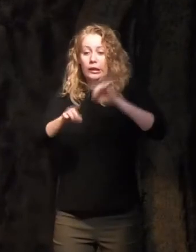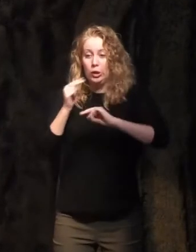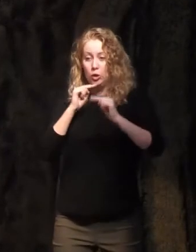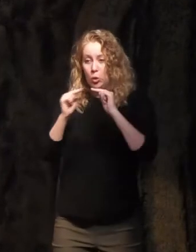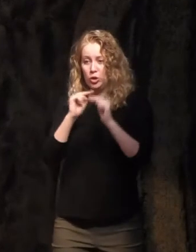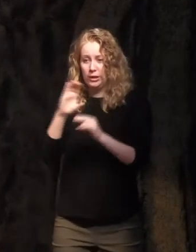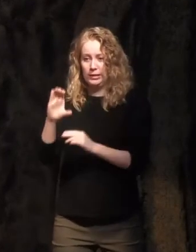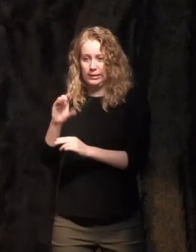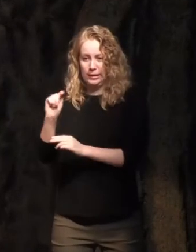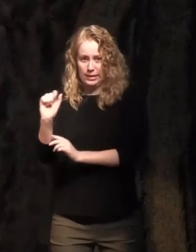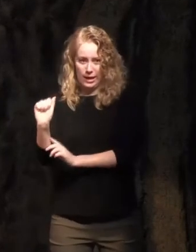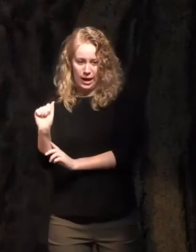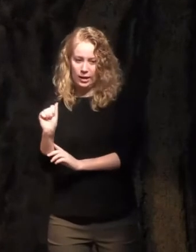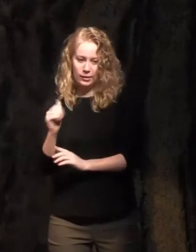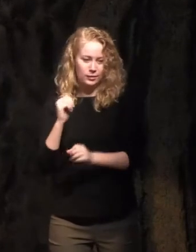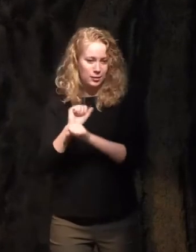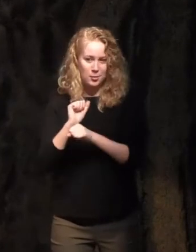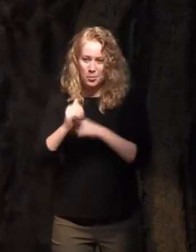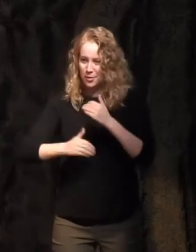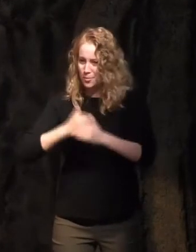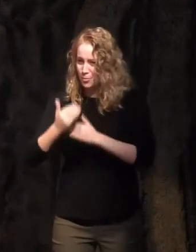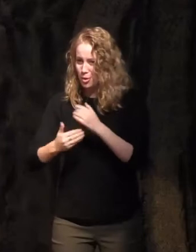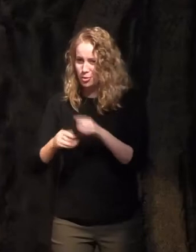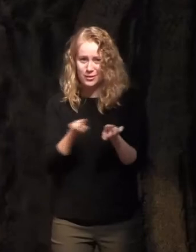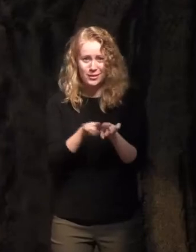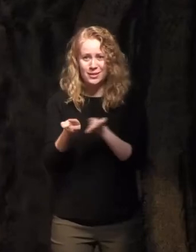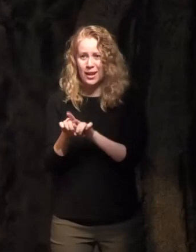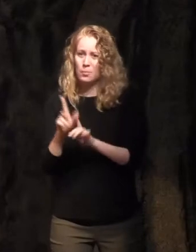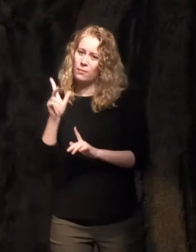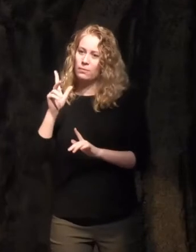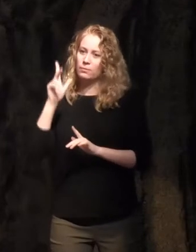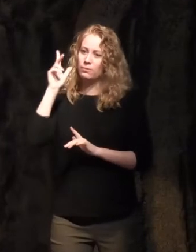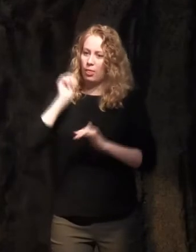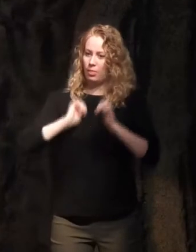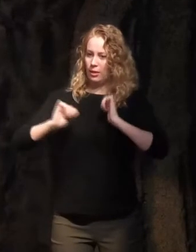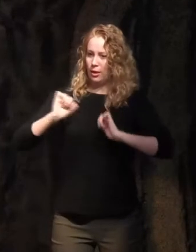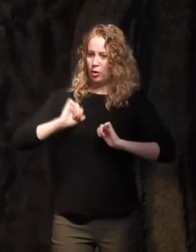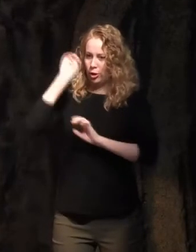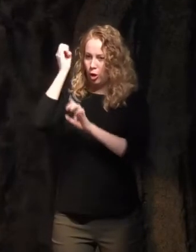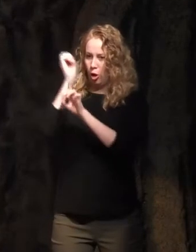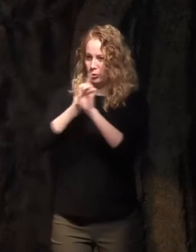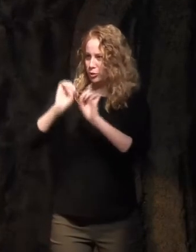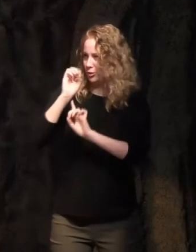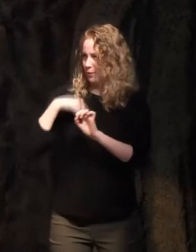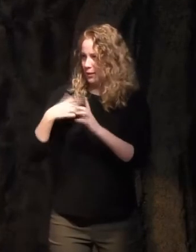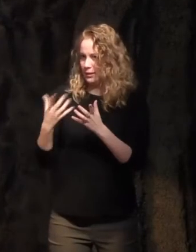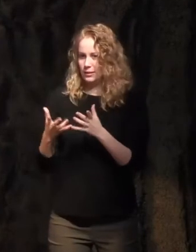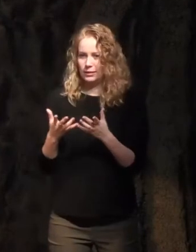It's a work in progress, much like I'd argue much of the theater ecology in this country might be in the midst of as much as change